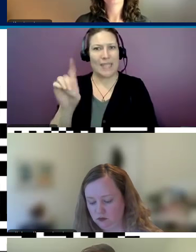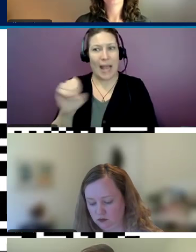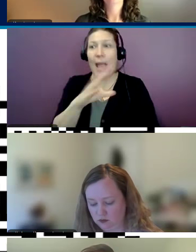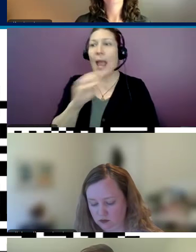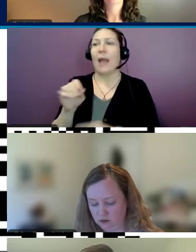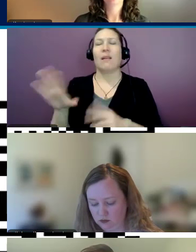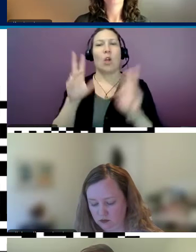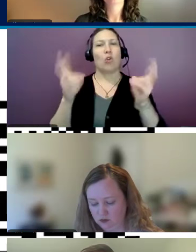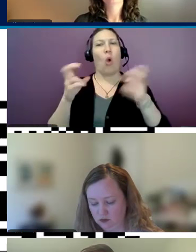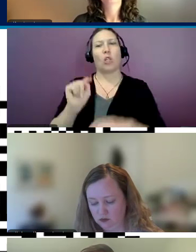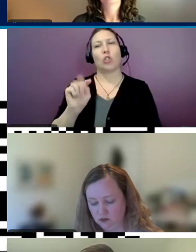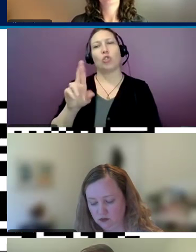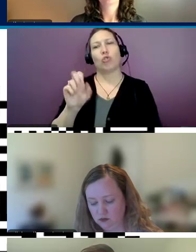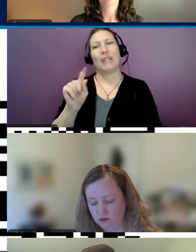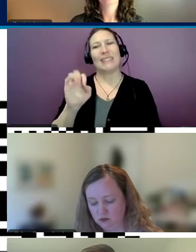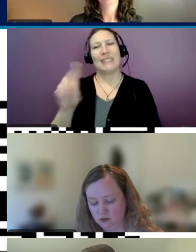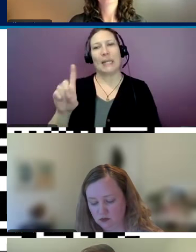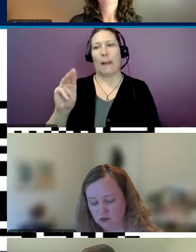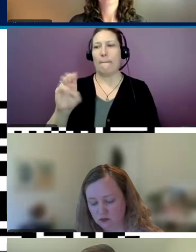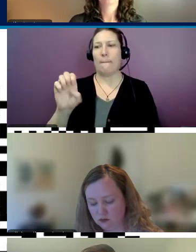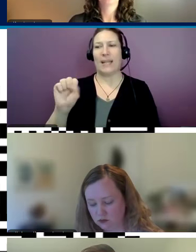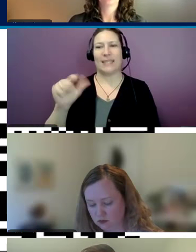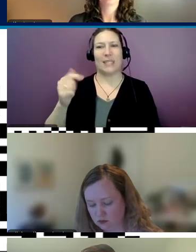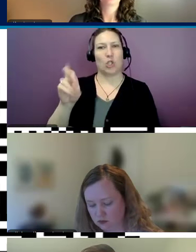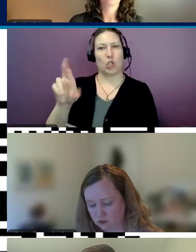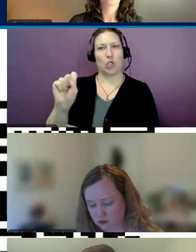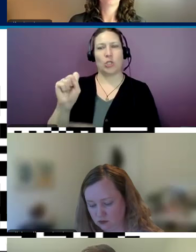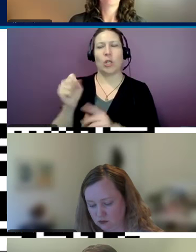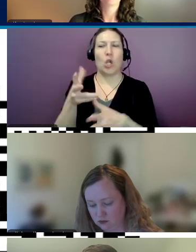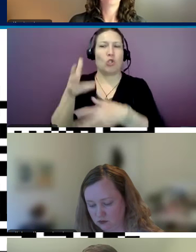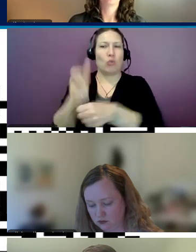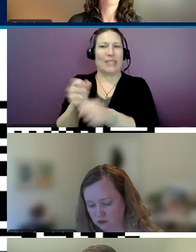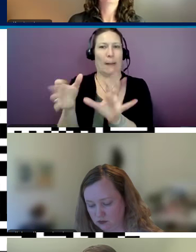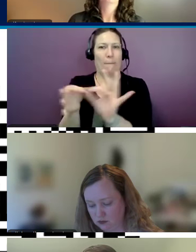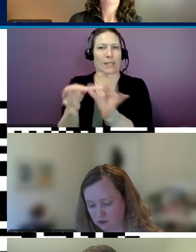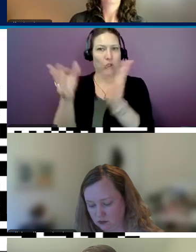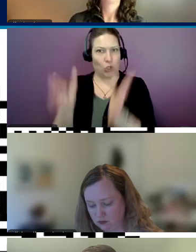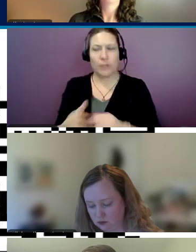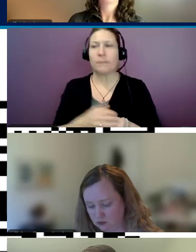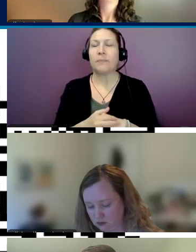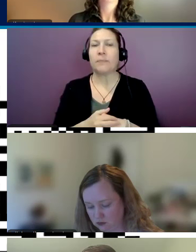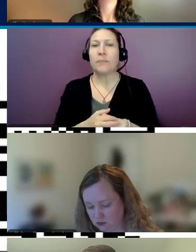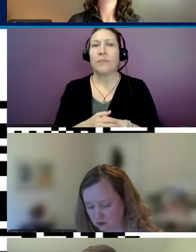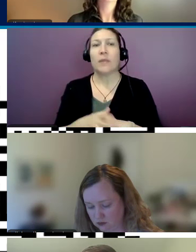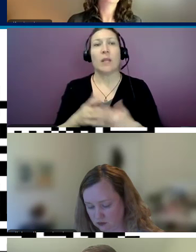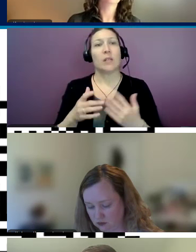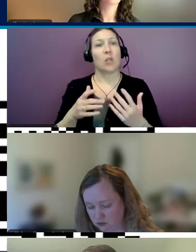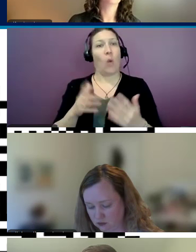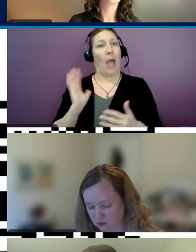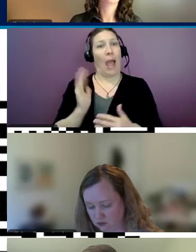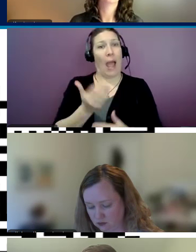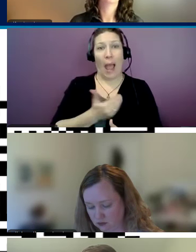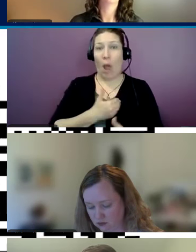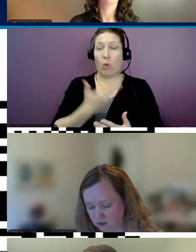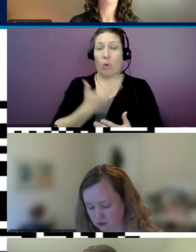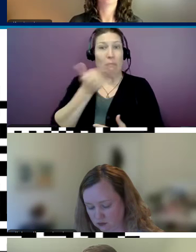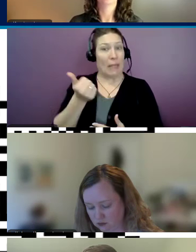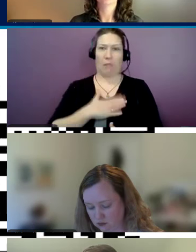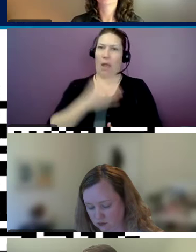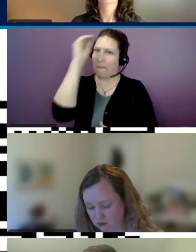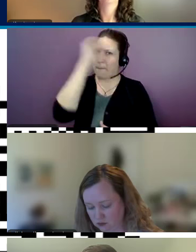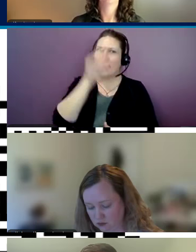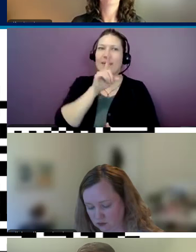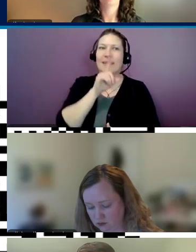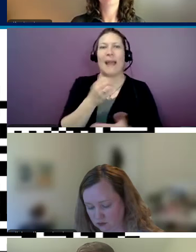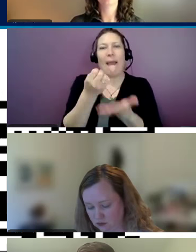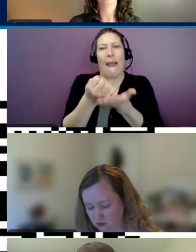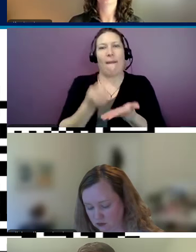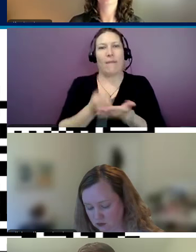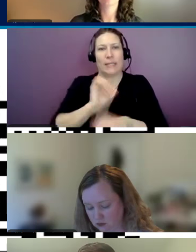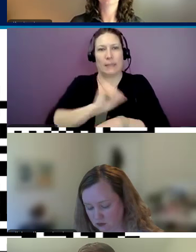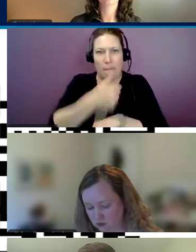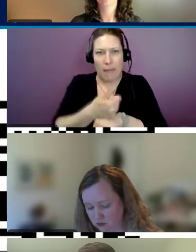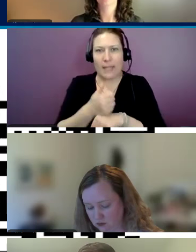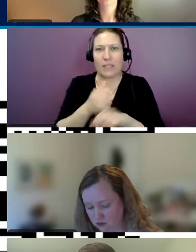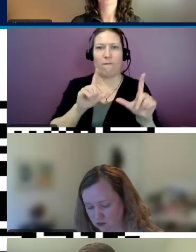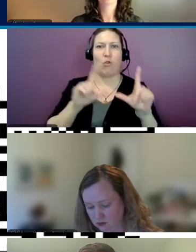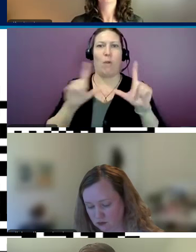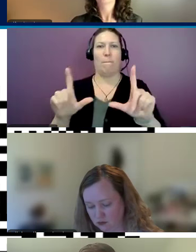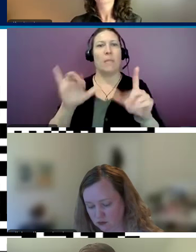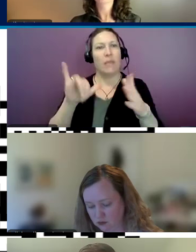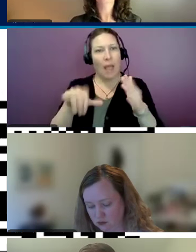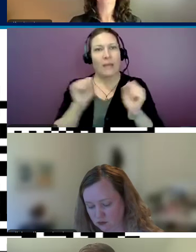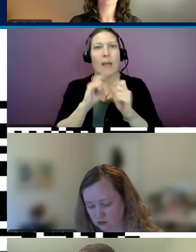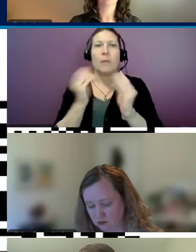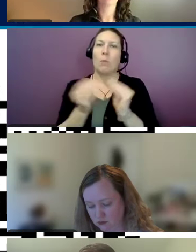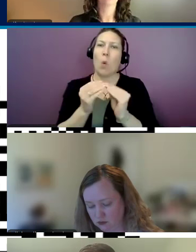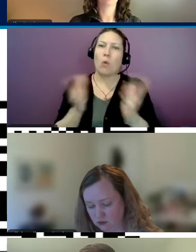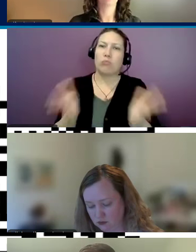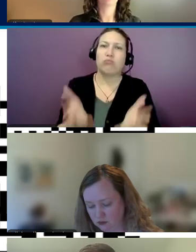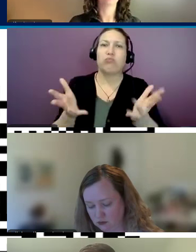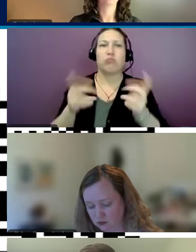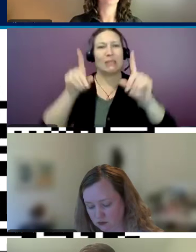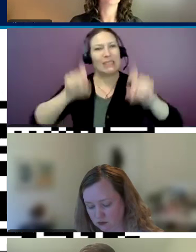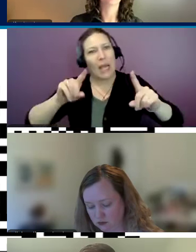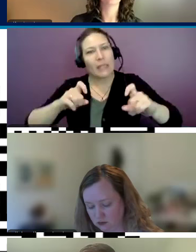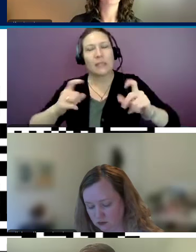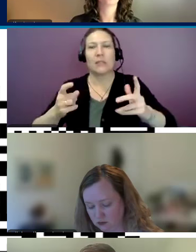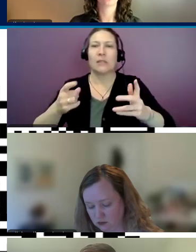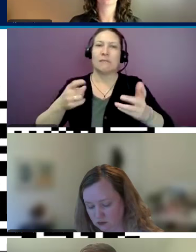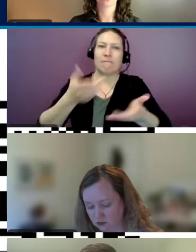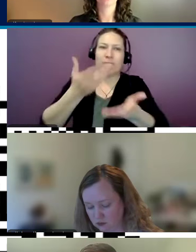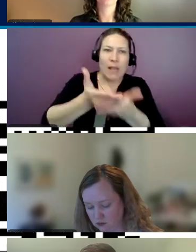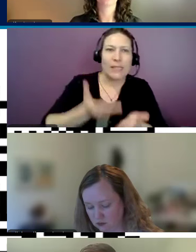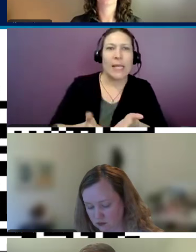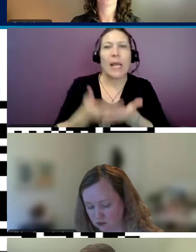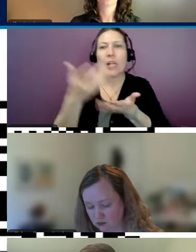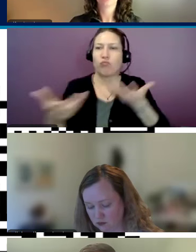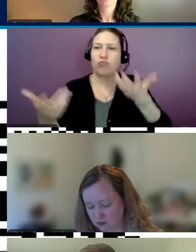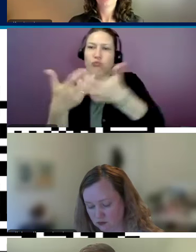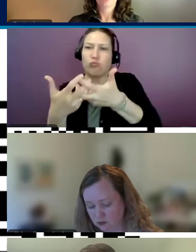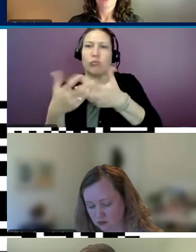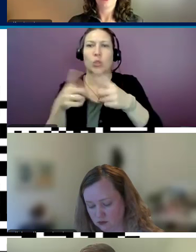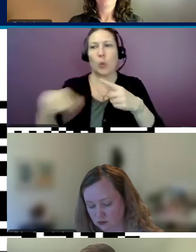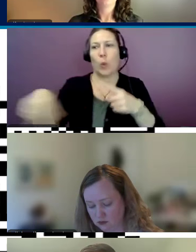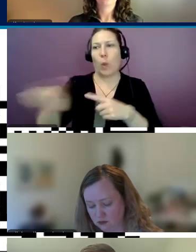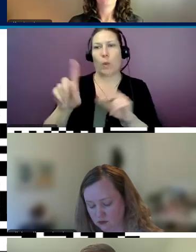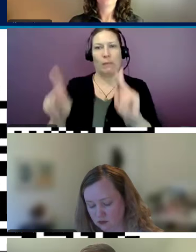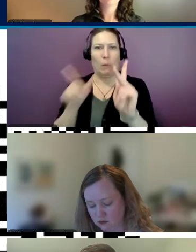And I think personally one of the greatest benefits of the formative research that we've done, are evidence-based message frames and these can be used to be further tested, validated, enhanced, tailored, make them fit the populations that you are trying to serve.